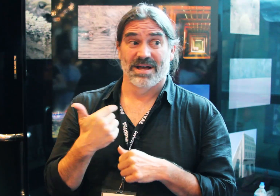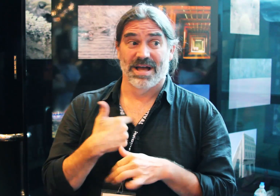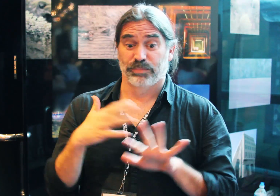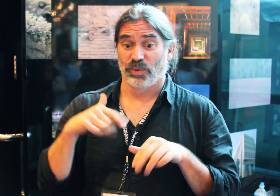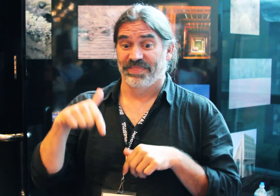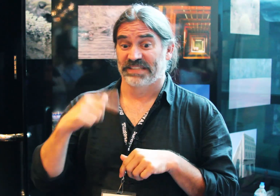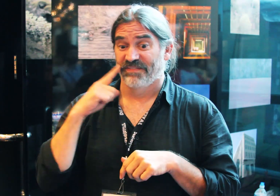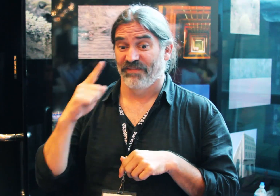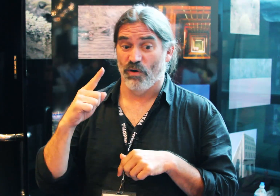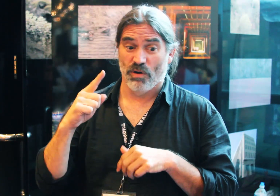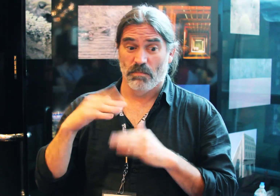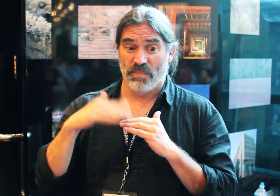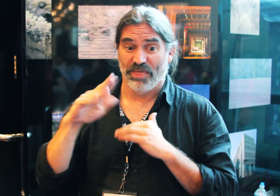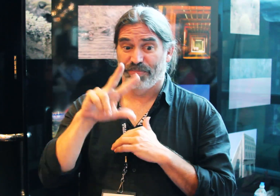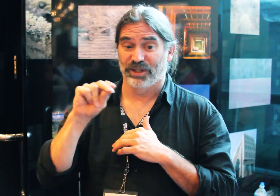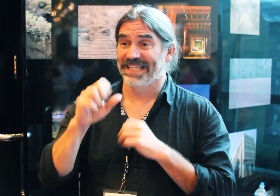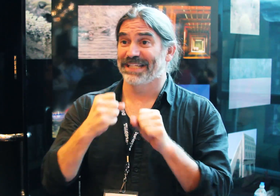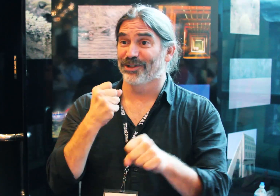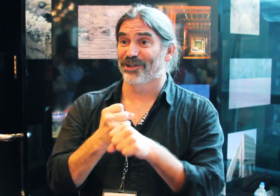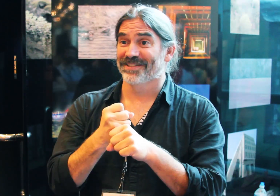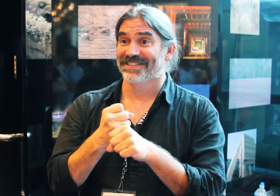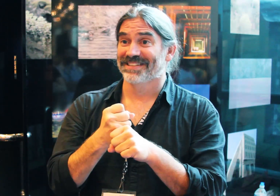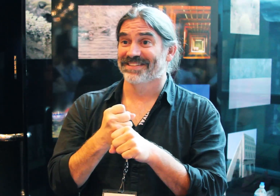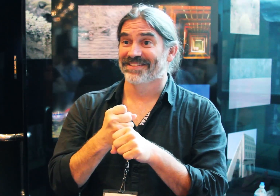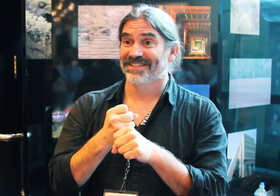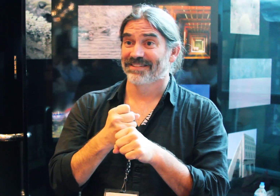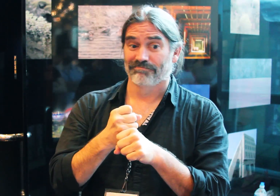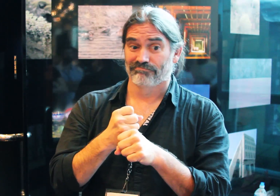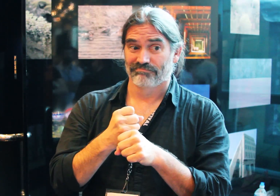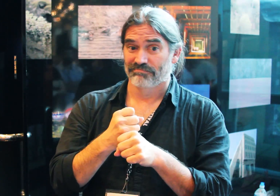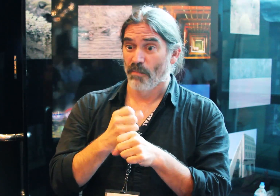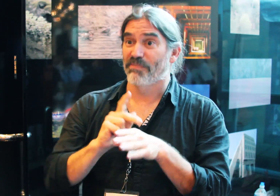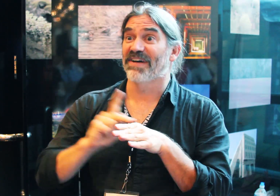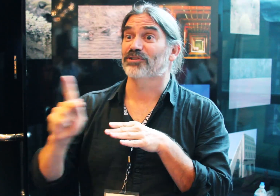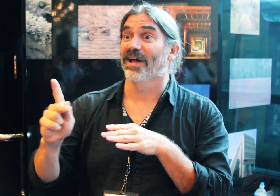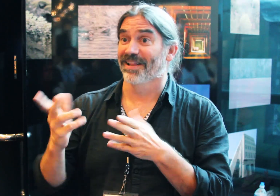I've been doing this for over 30 years, professionally.